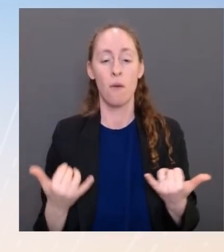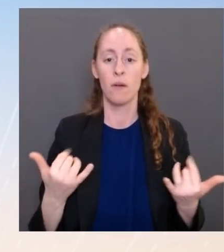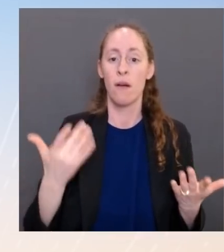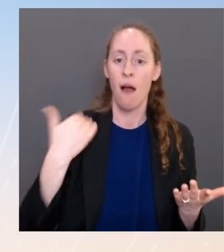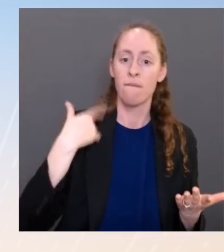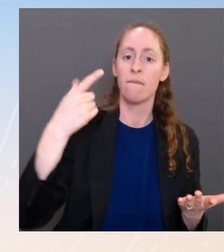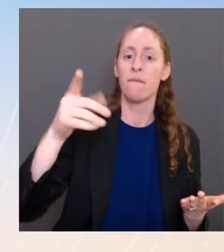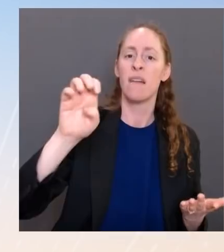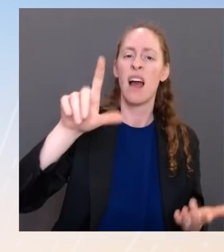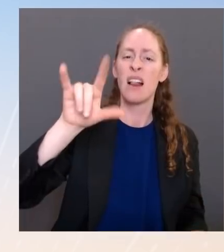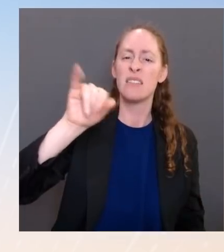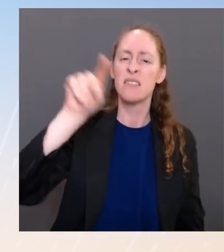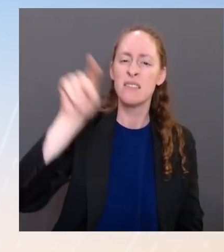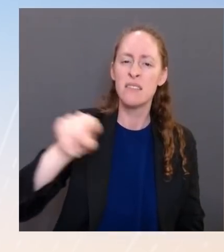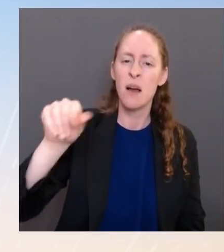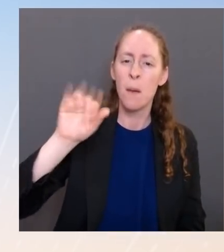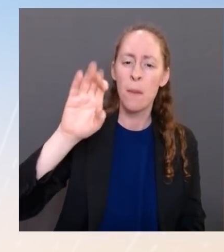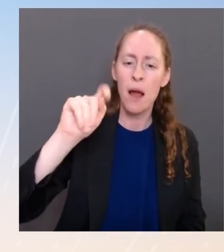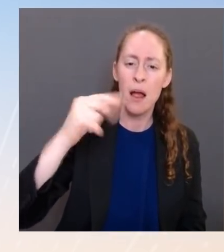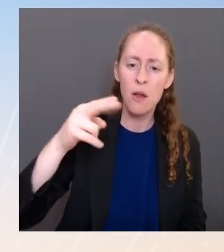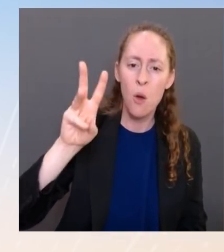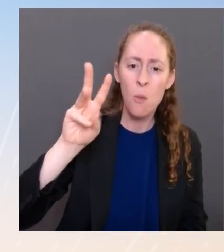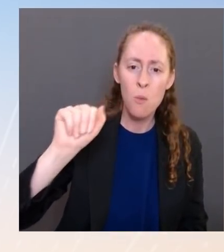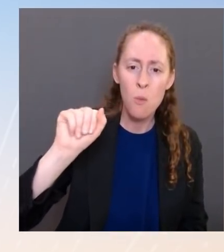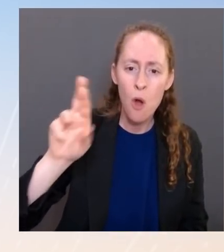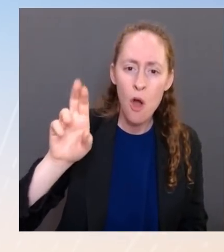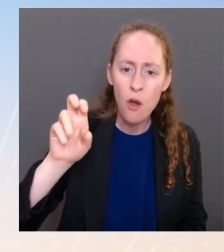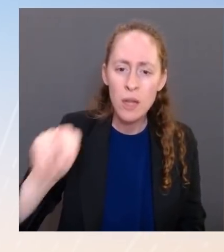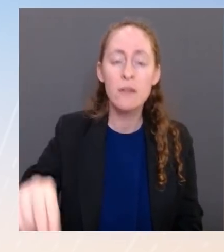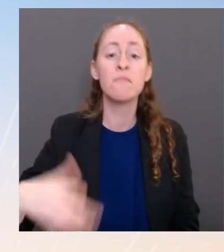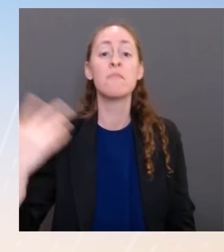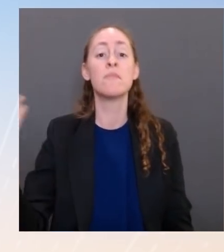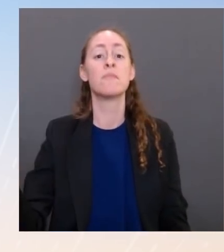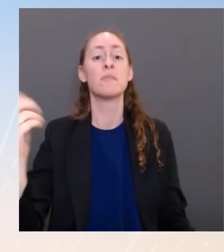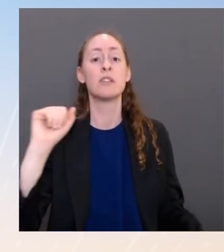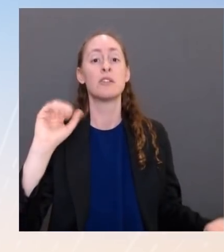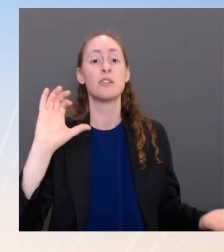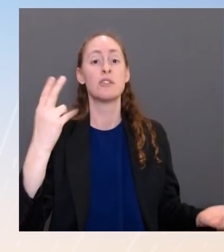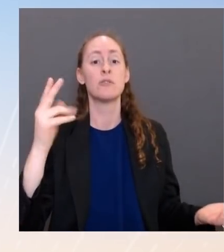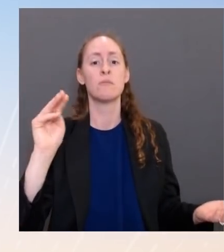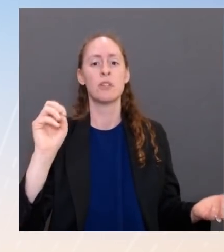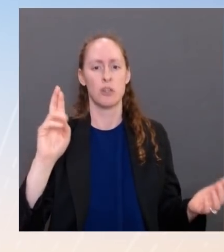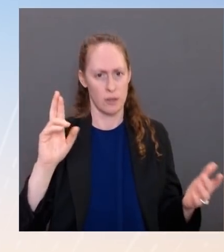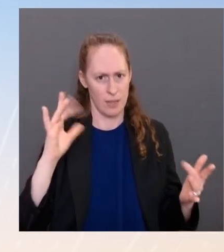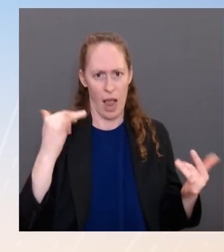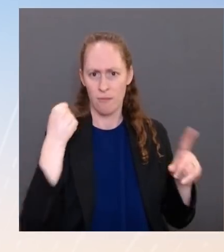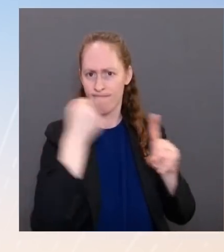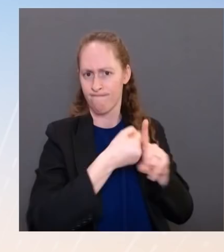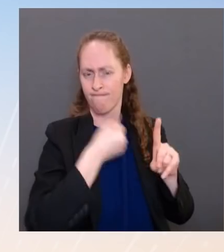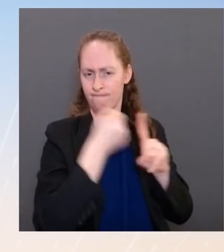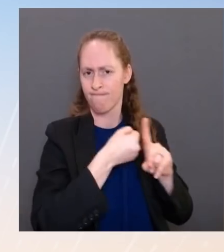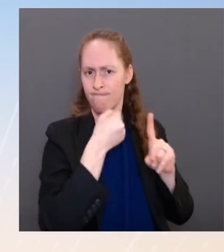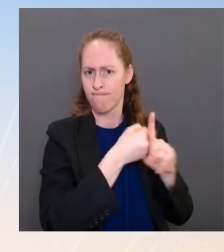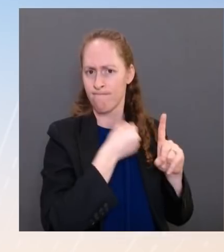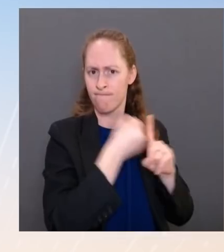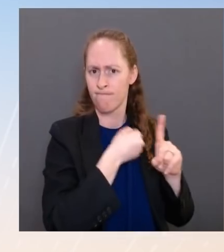Has he been in conversations with both of them, and is he planning on talking to them before tomorrow? Ms. Psaki: We've been in touch with a range of senators.